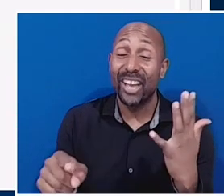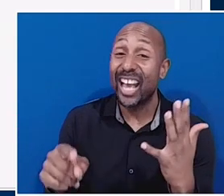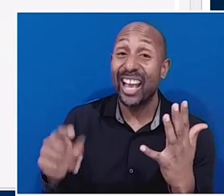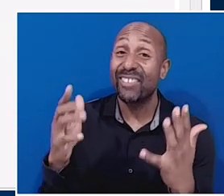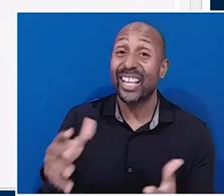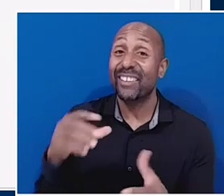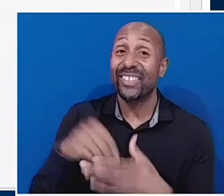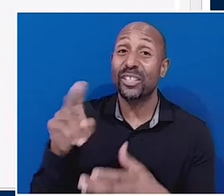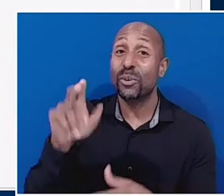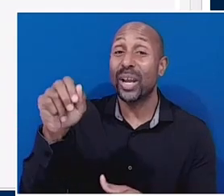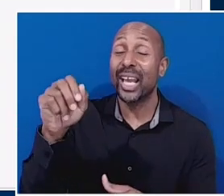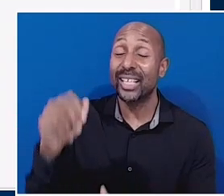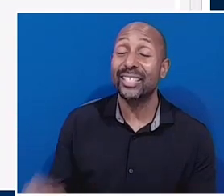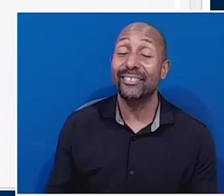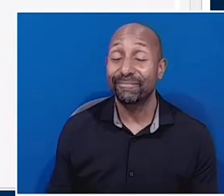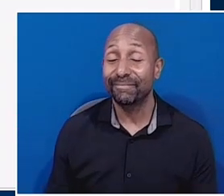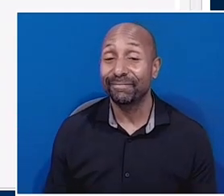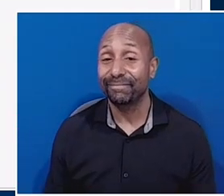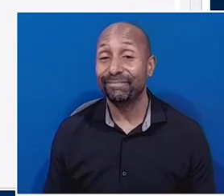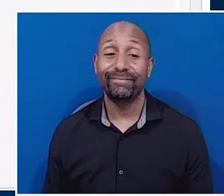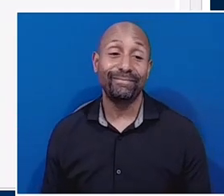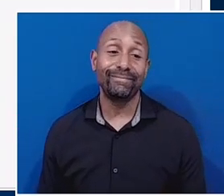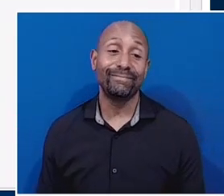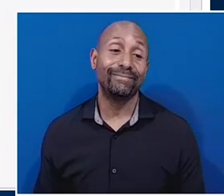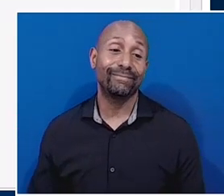still recognized by the Department, unfortunately.